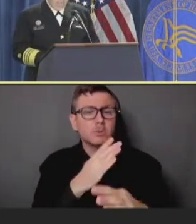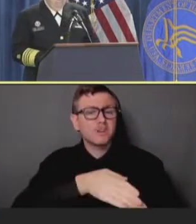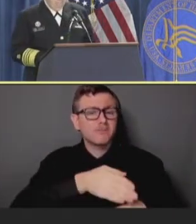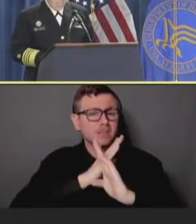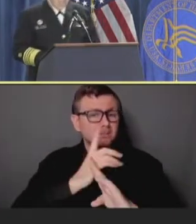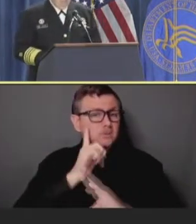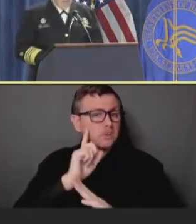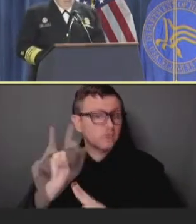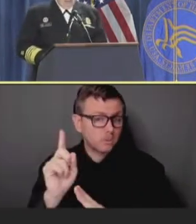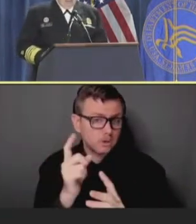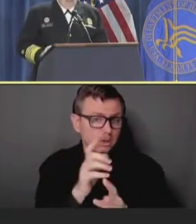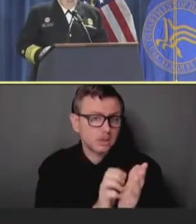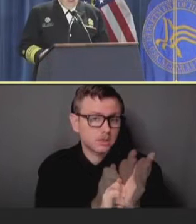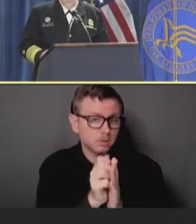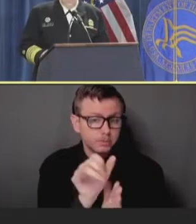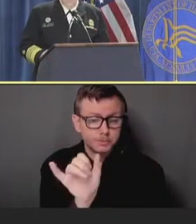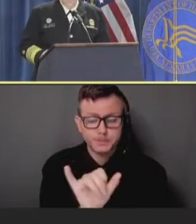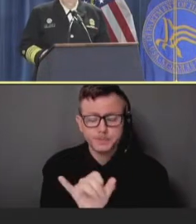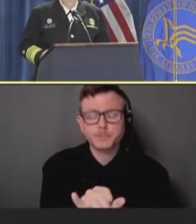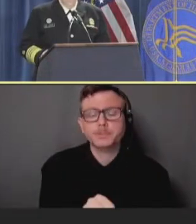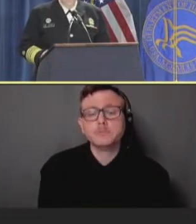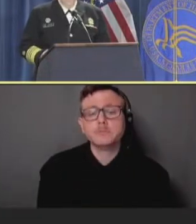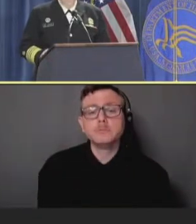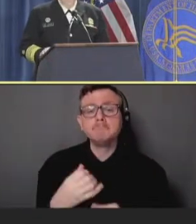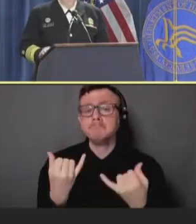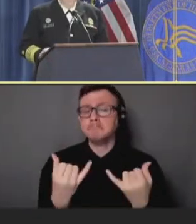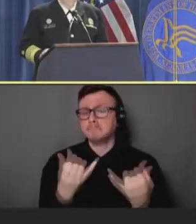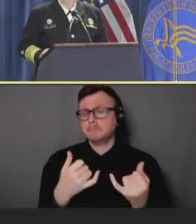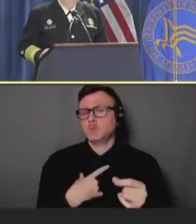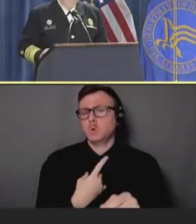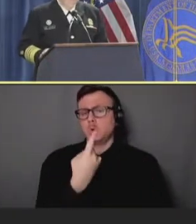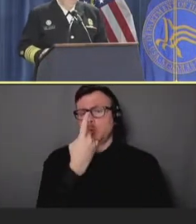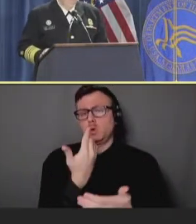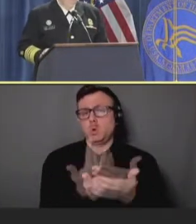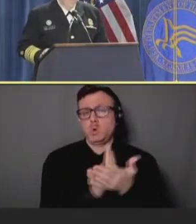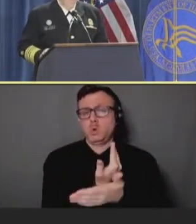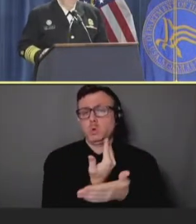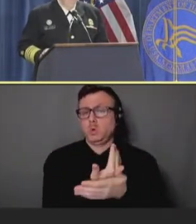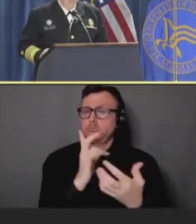And so, this brings me to one of our newest challenges, which is monkeypox.